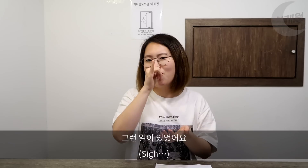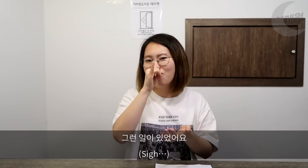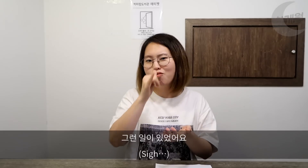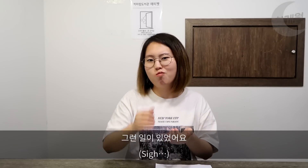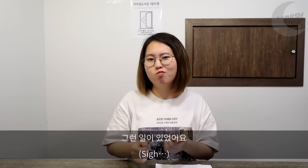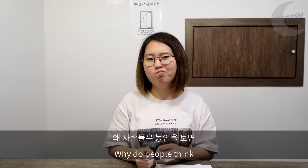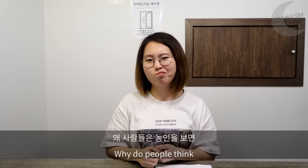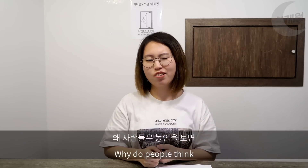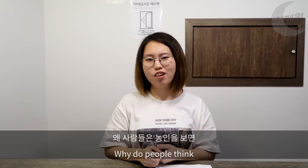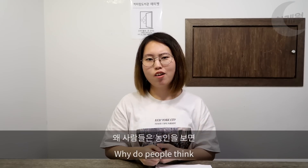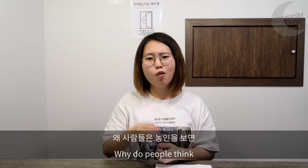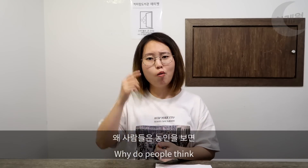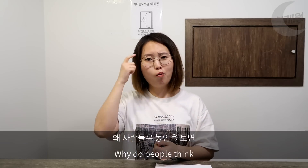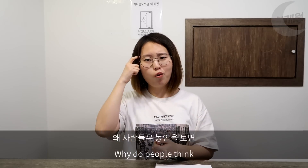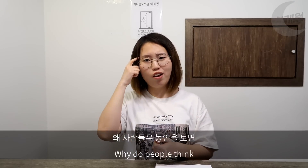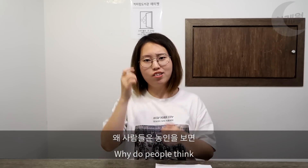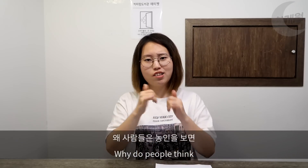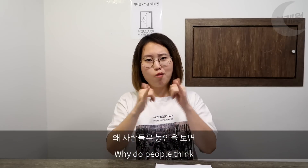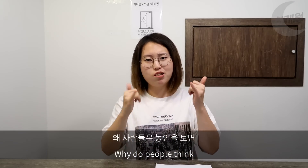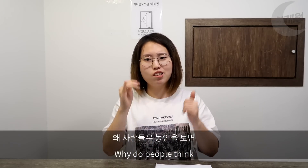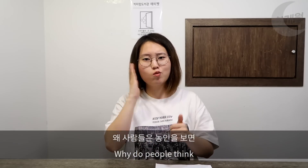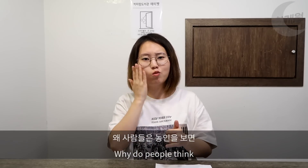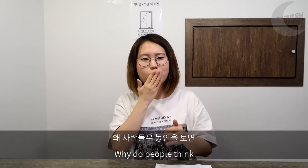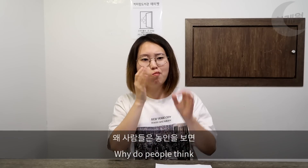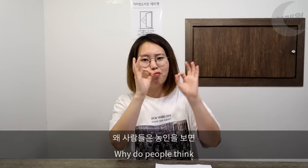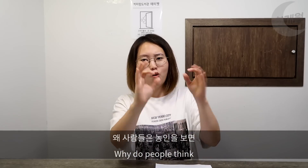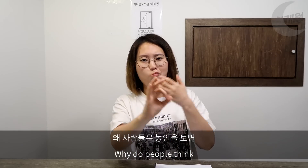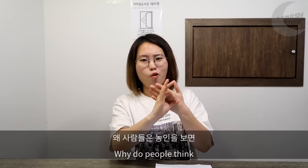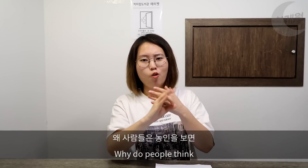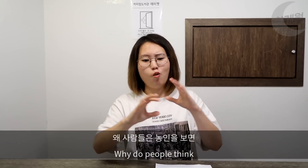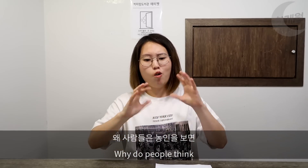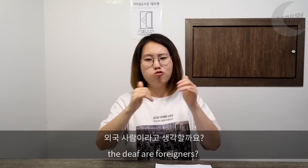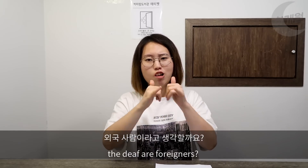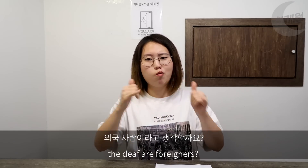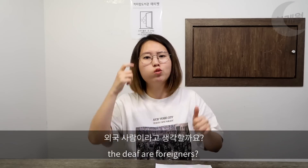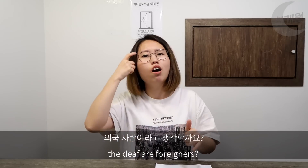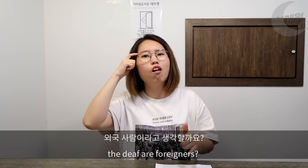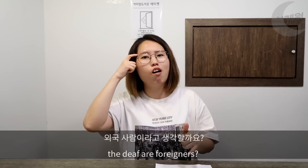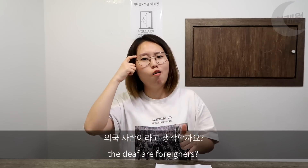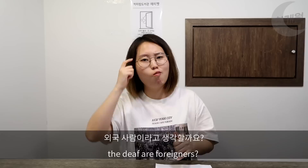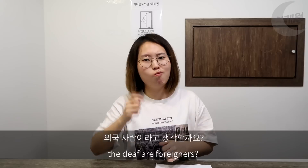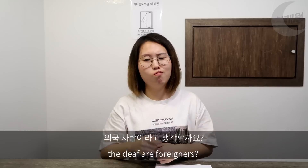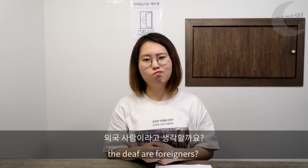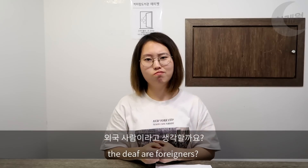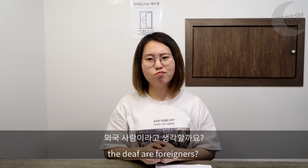Why do people think the deaf are foreigners?